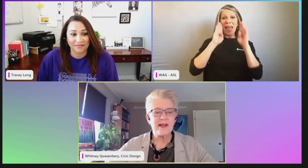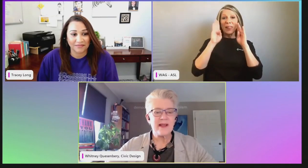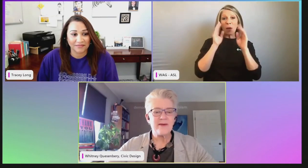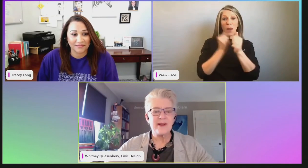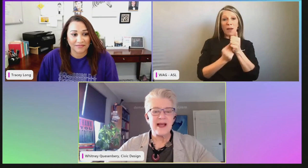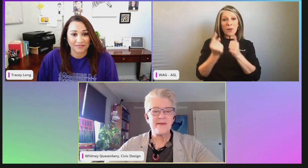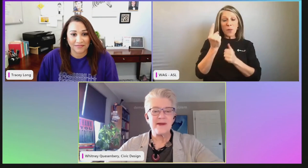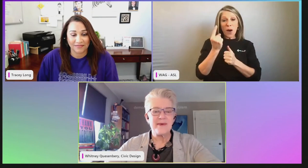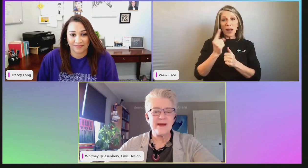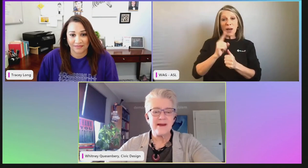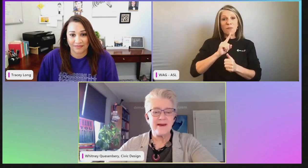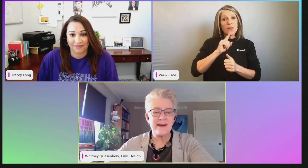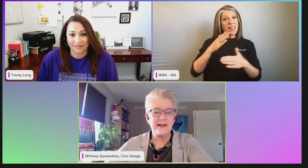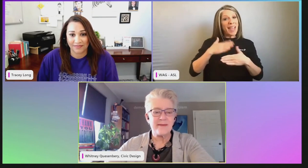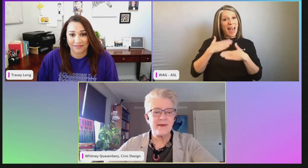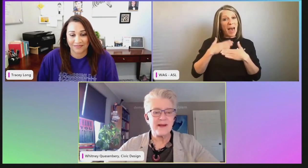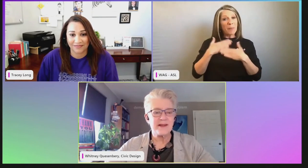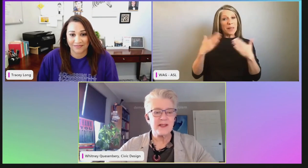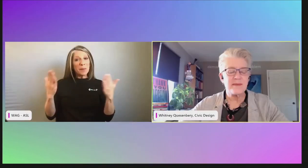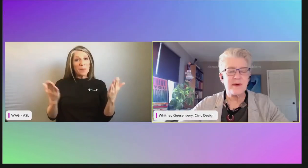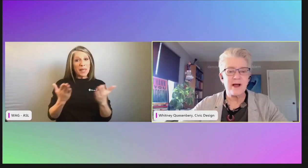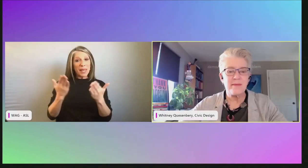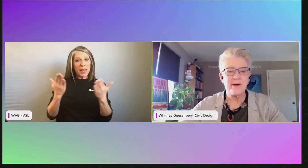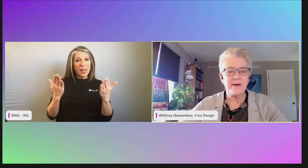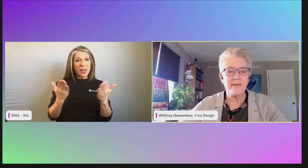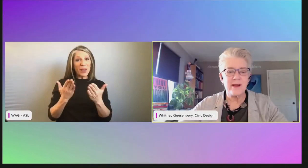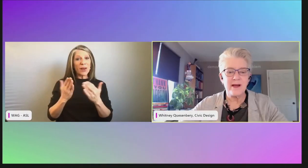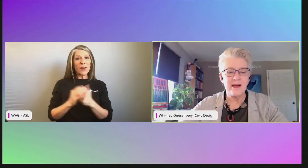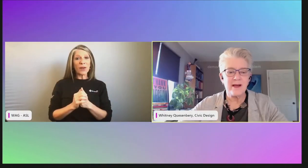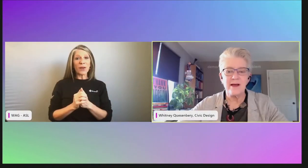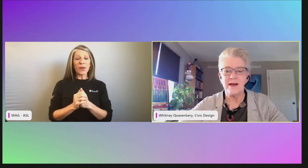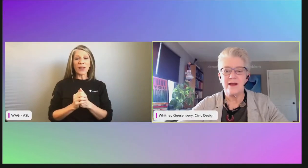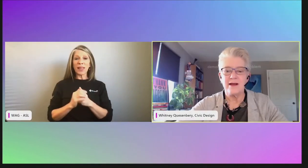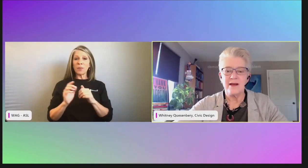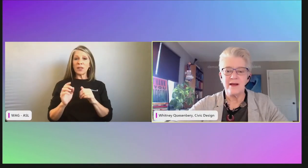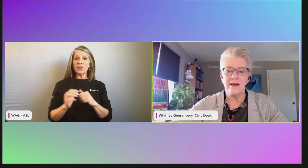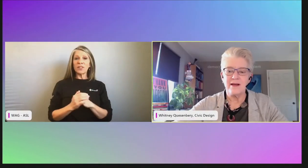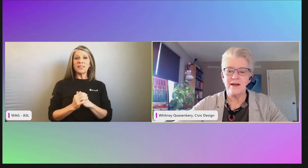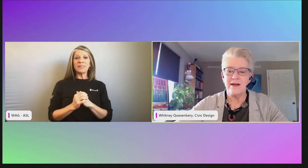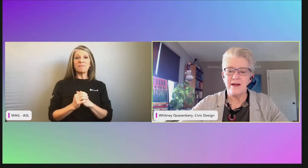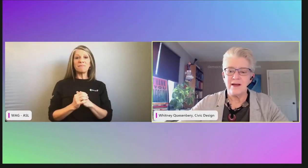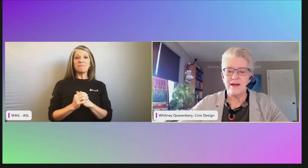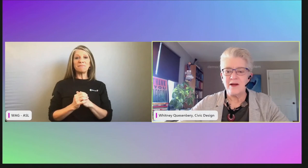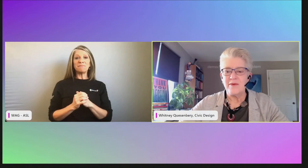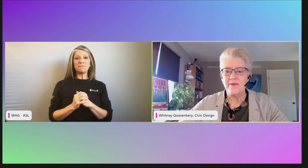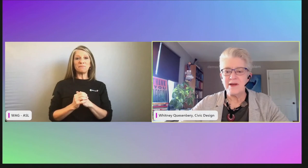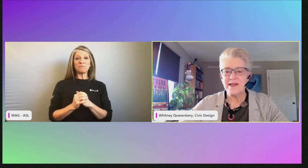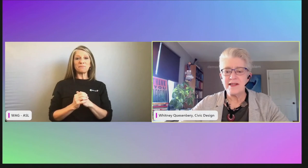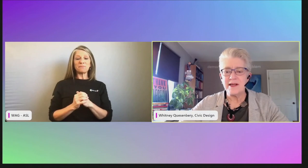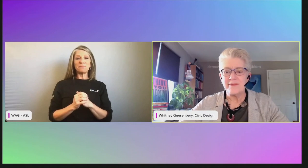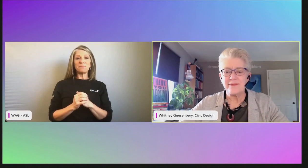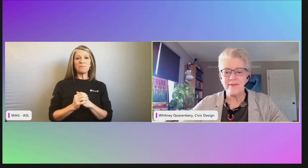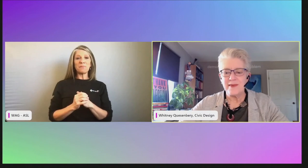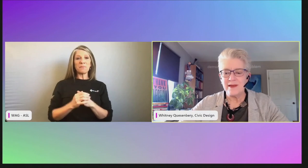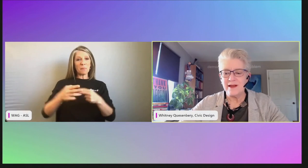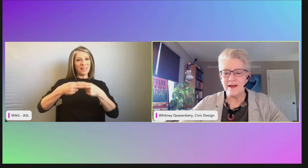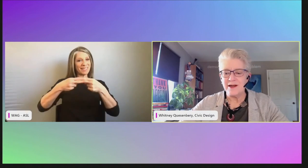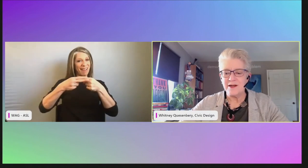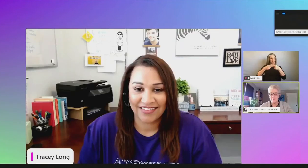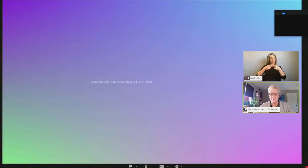response. With that, I will turn it over to Whitney. [Whitney Quesenbery] High, everybody. I'm really happy